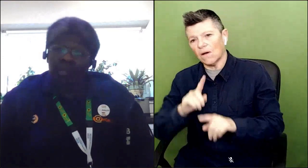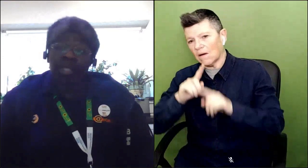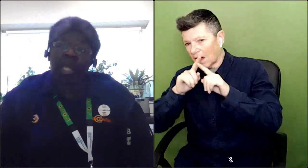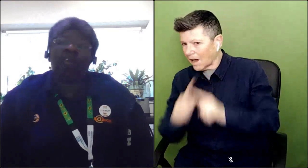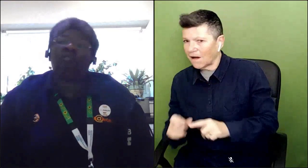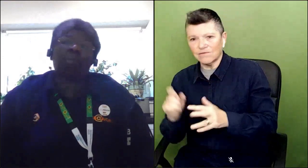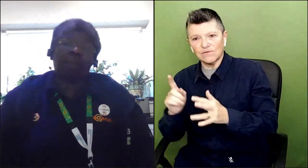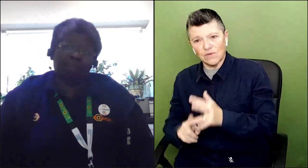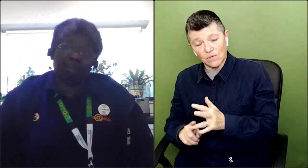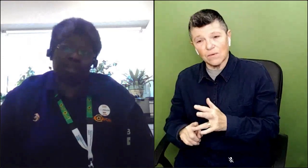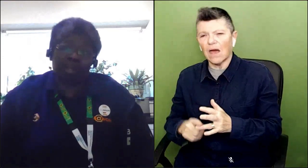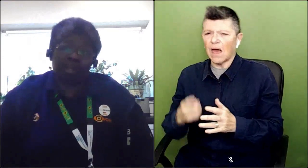to be there for our members.